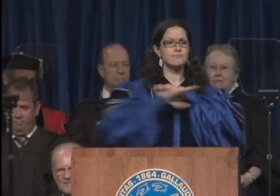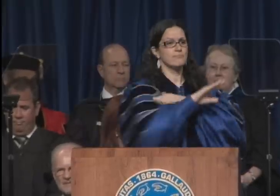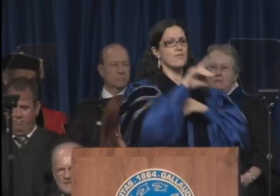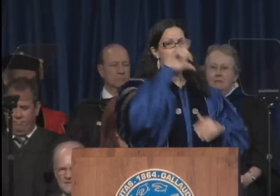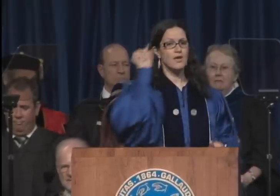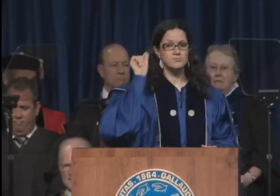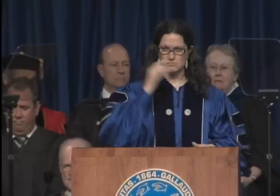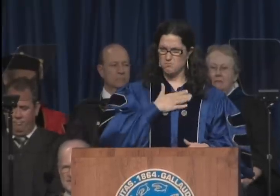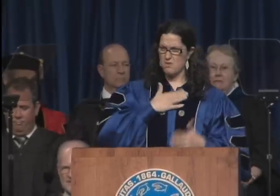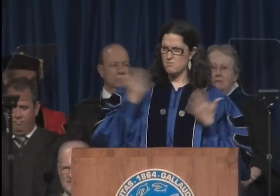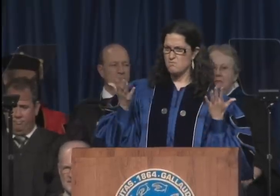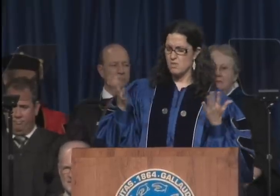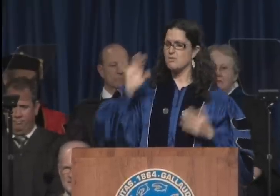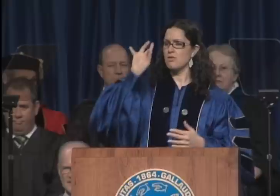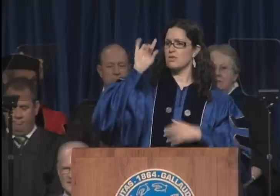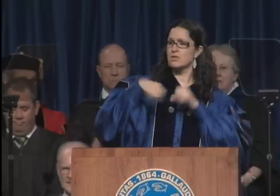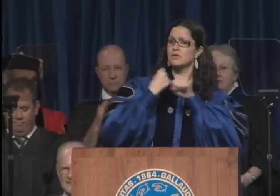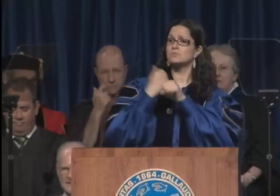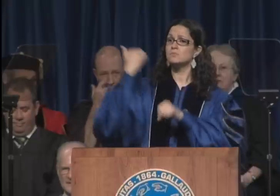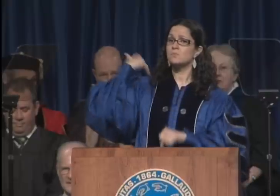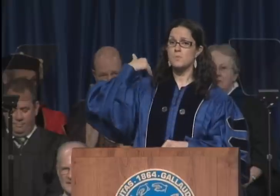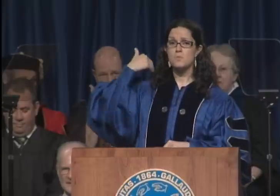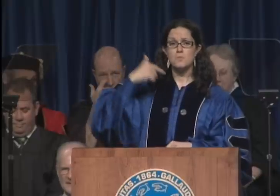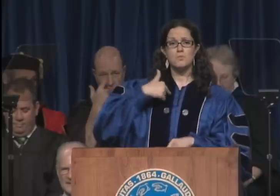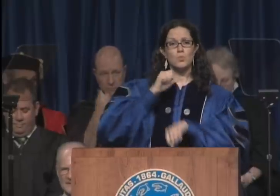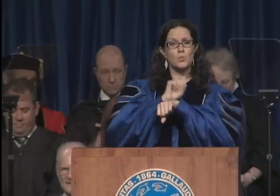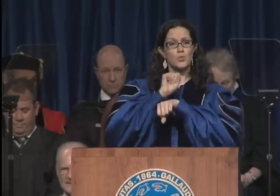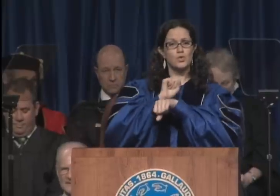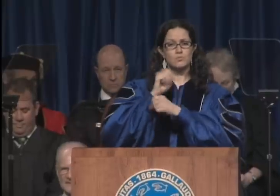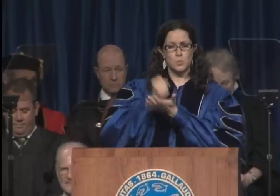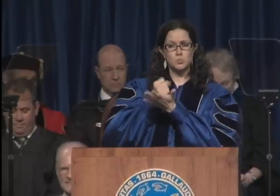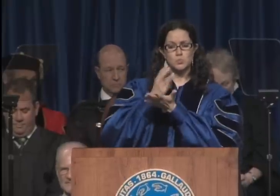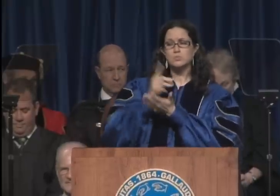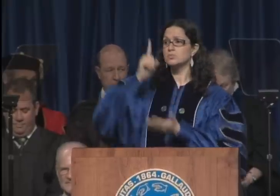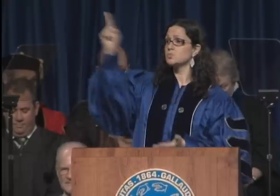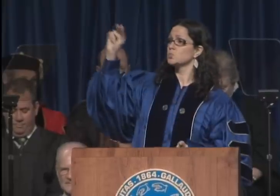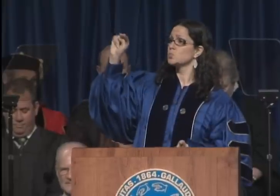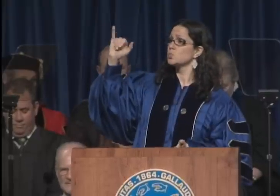that served as a catalyst to bring us to Gallaudet. Eight years ago, when I was a school social worker